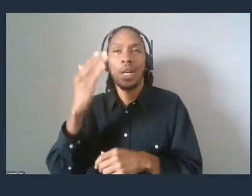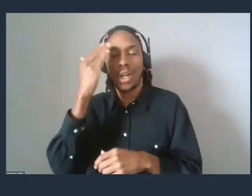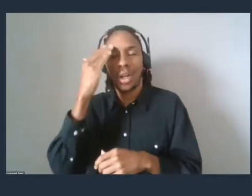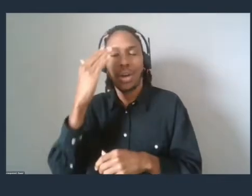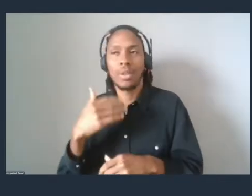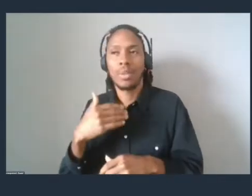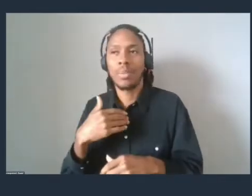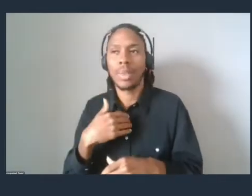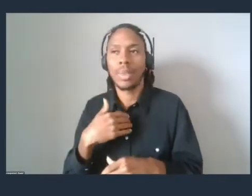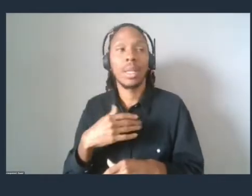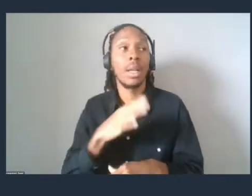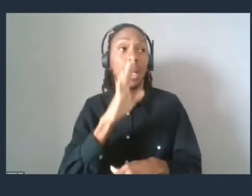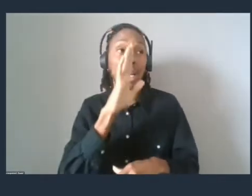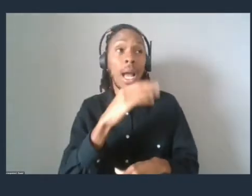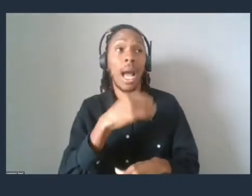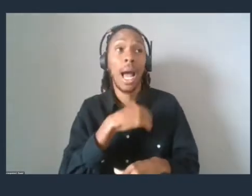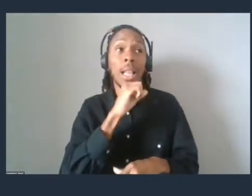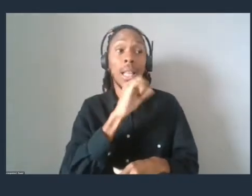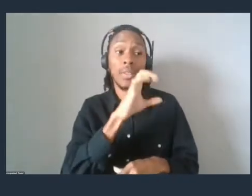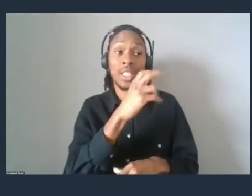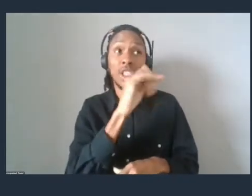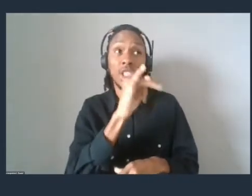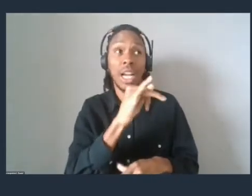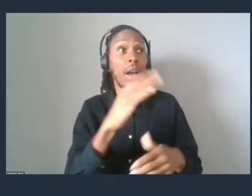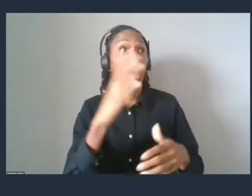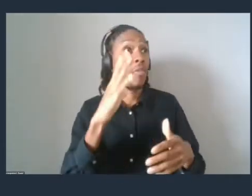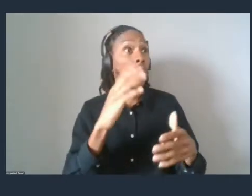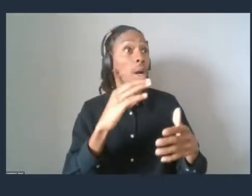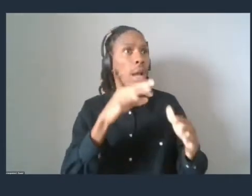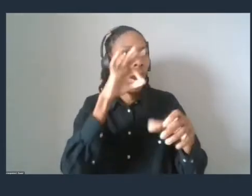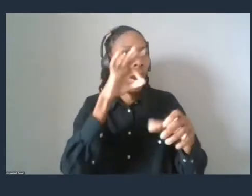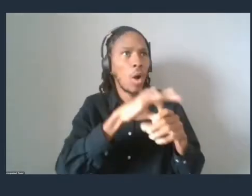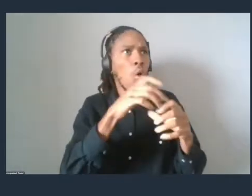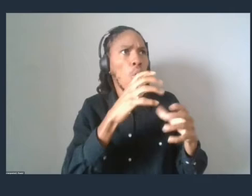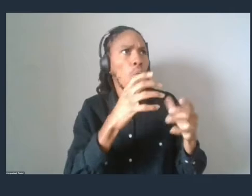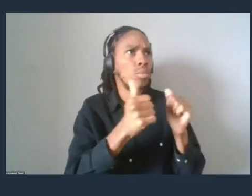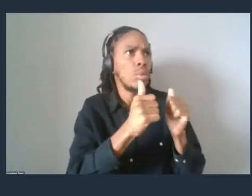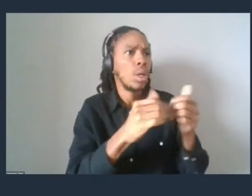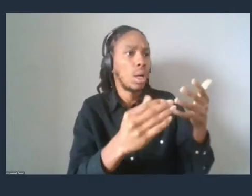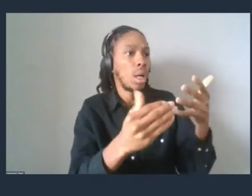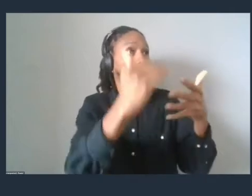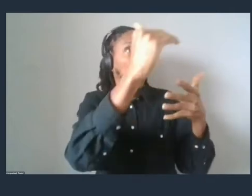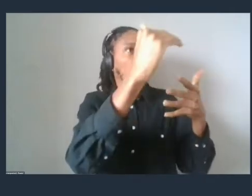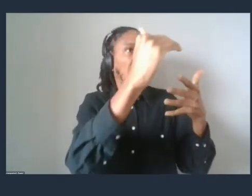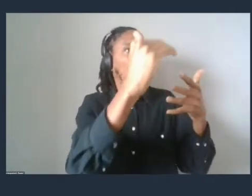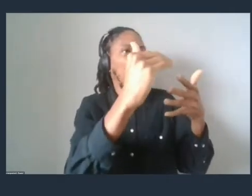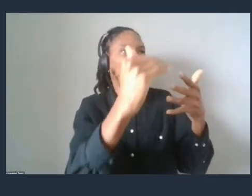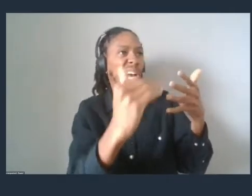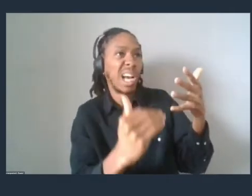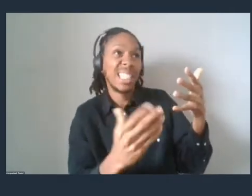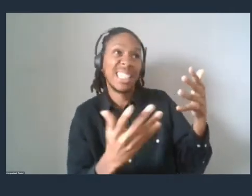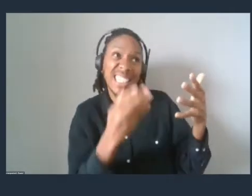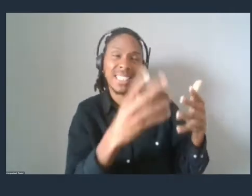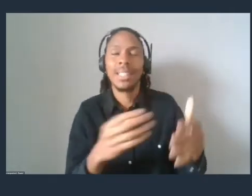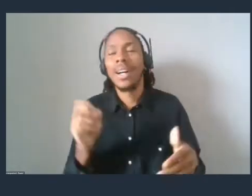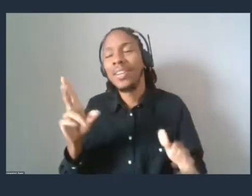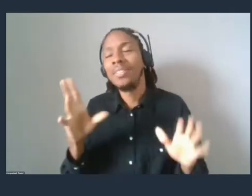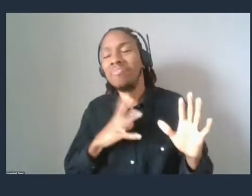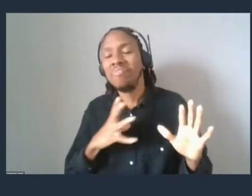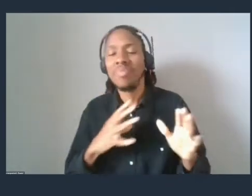cherry is falling behind in the votes. I'm tempted to choose and have an extra one. People just aren't thinking about it. Yeah. All right. so let's go back to the mention of date lakes